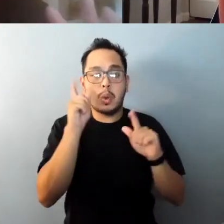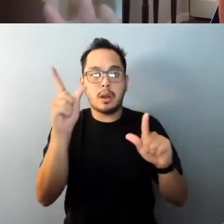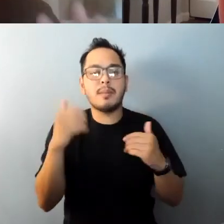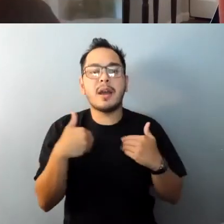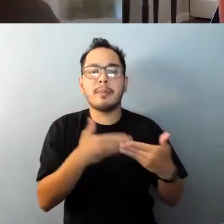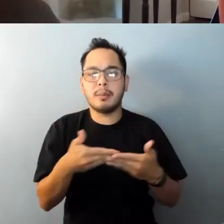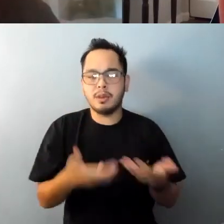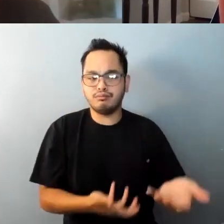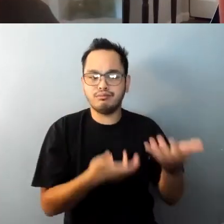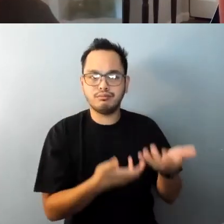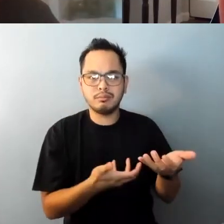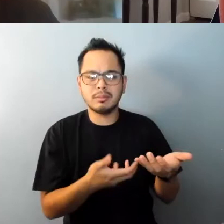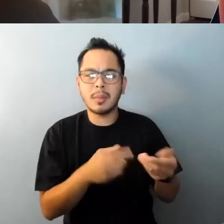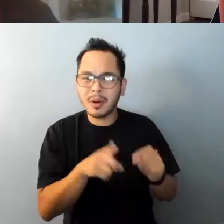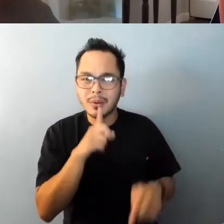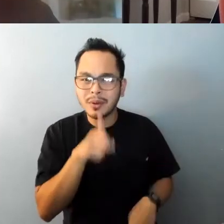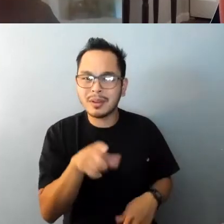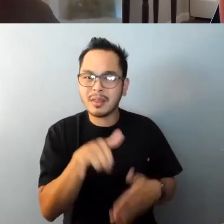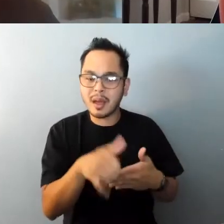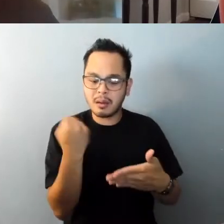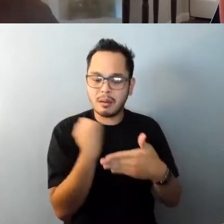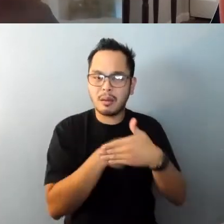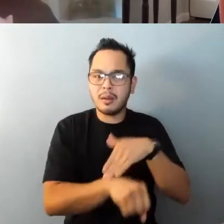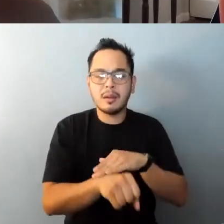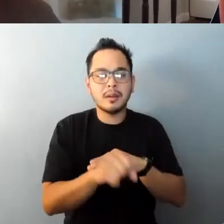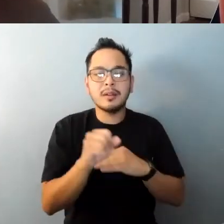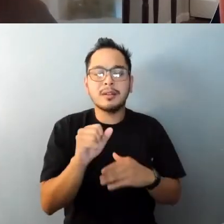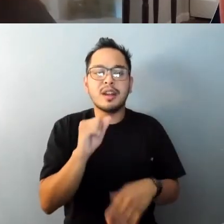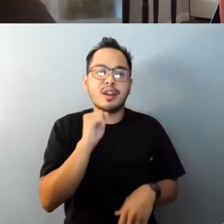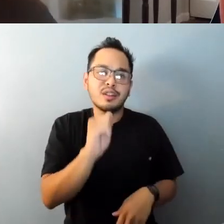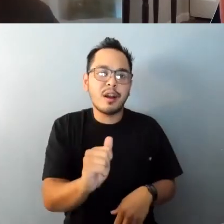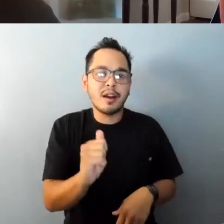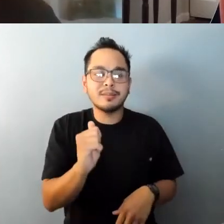is not actually painless birth it is just pain that they are meant to forget.